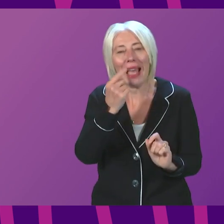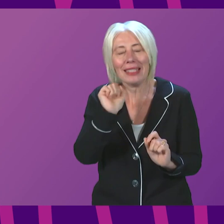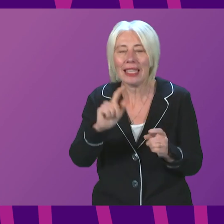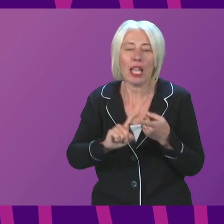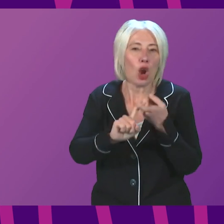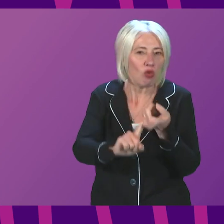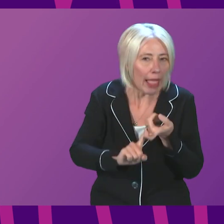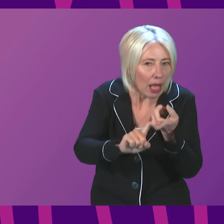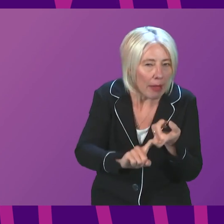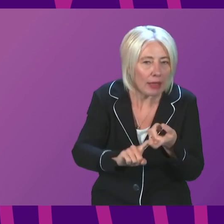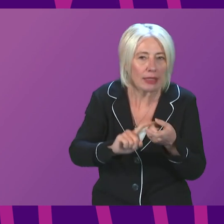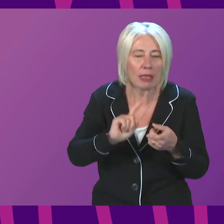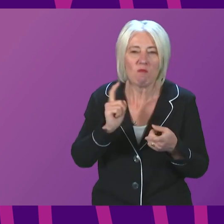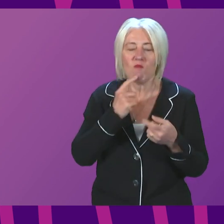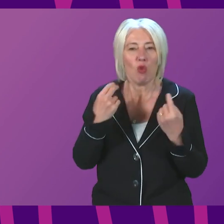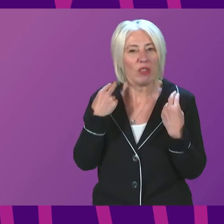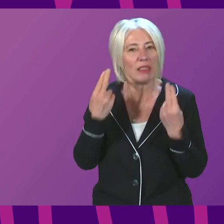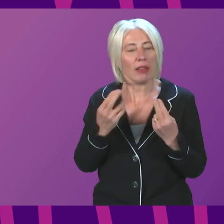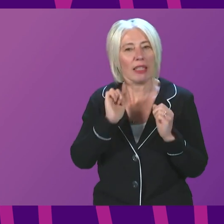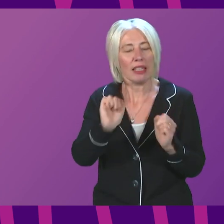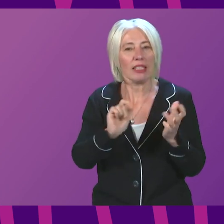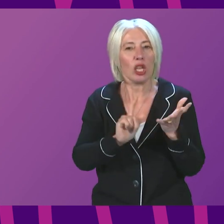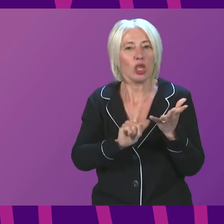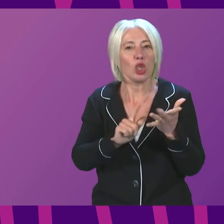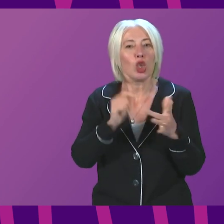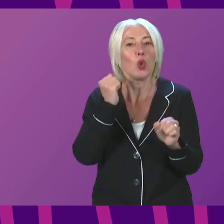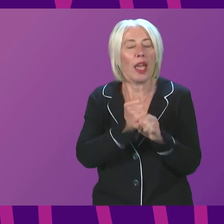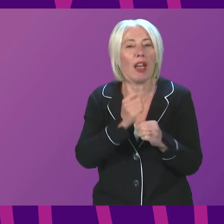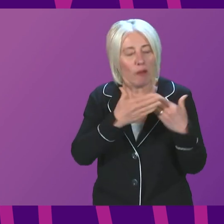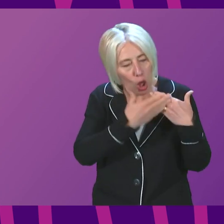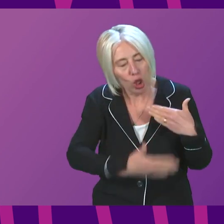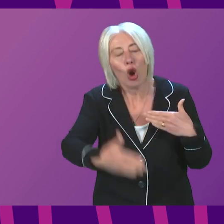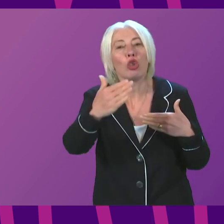and resilience of the port at Uig for the longer-term benefits of routes to the Western